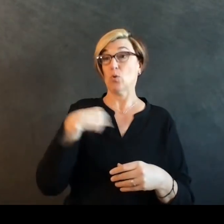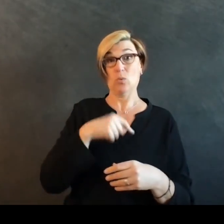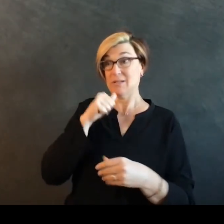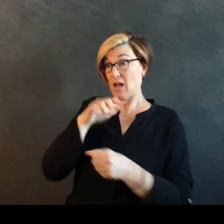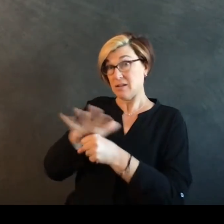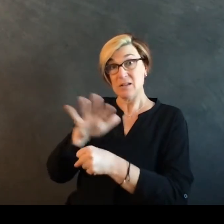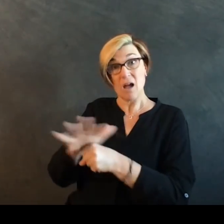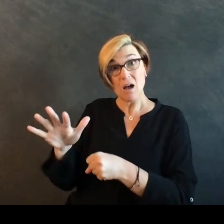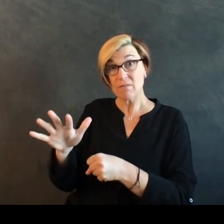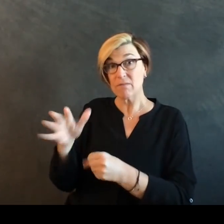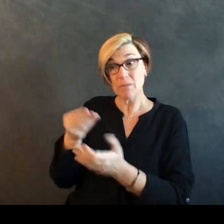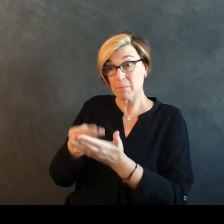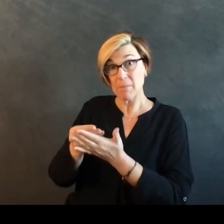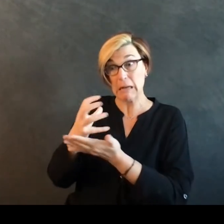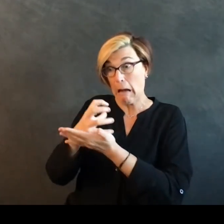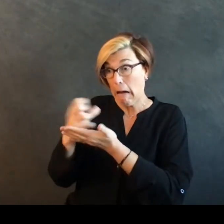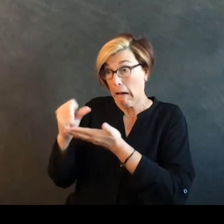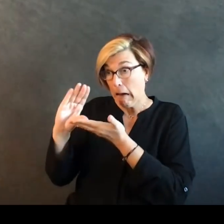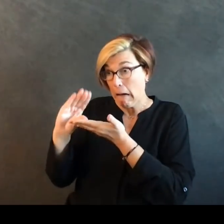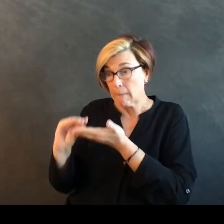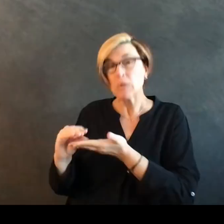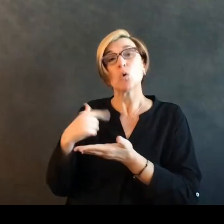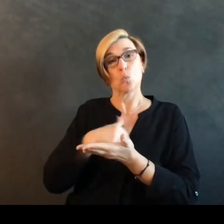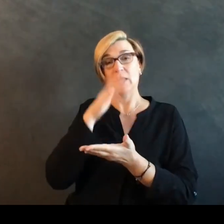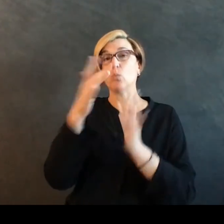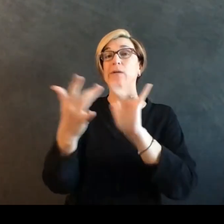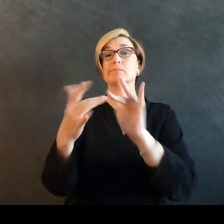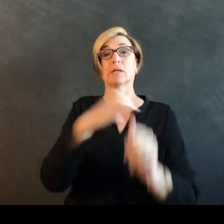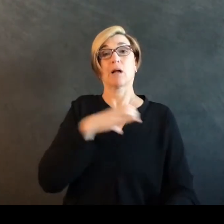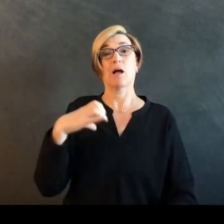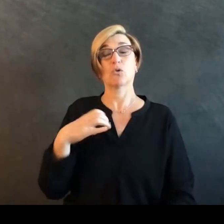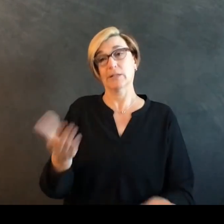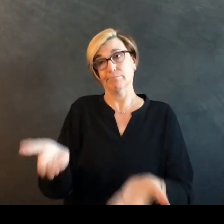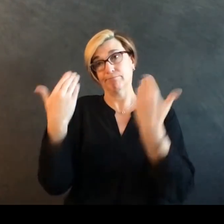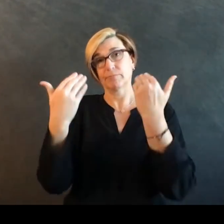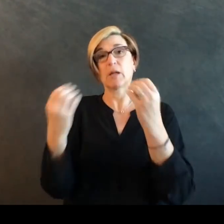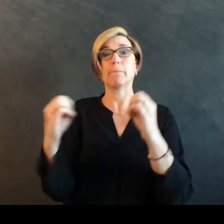will be doing that mr. secretary secretary ocean post become antsy Pelosi